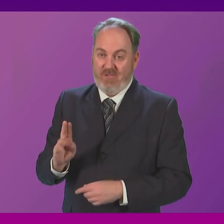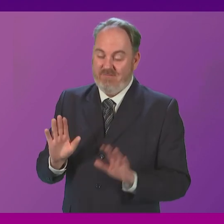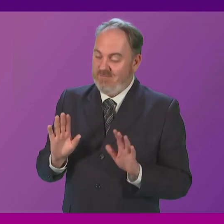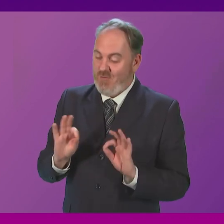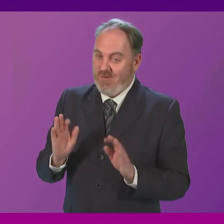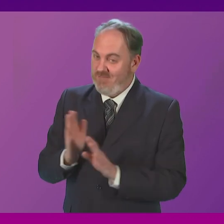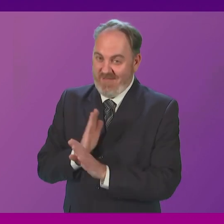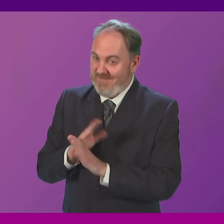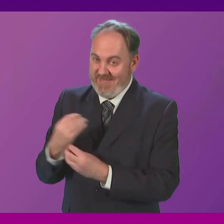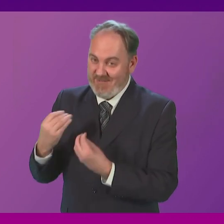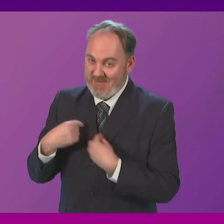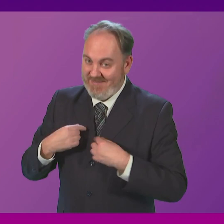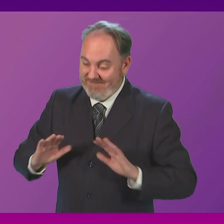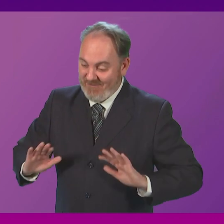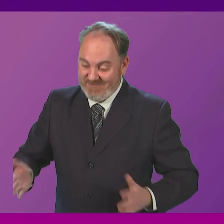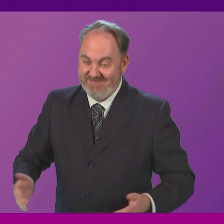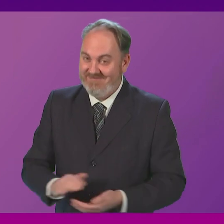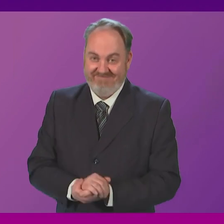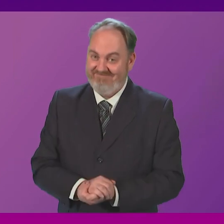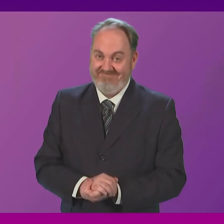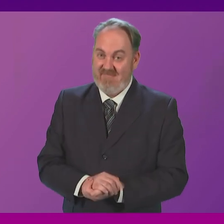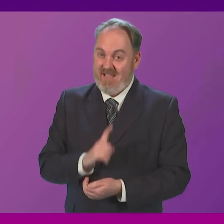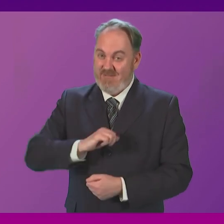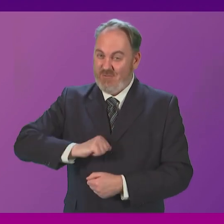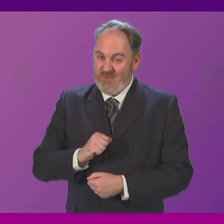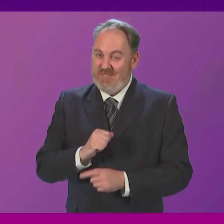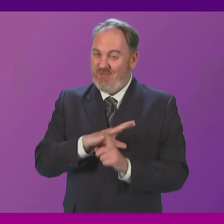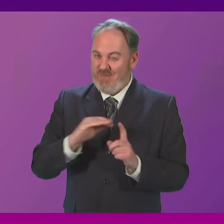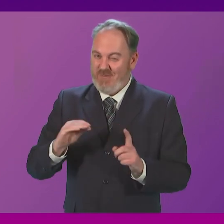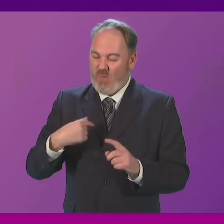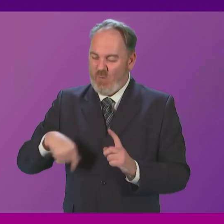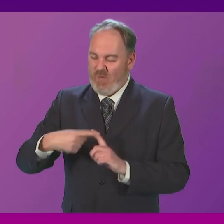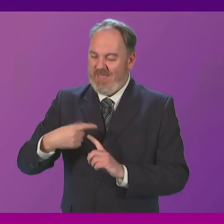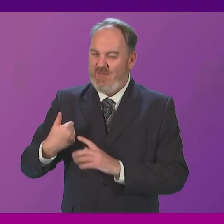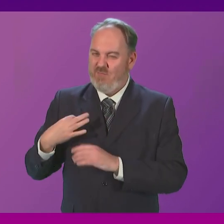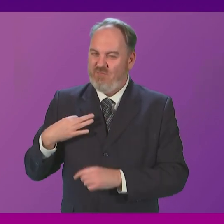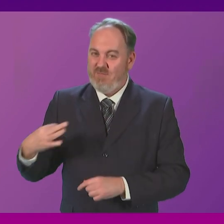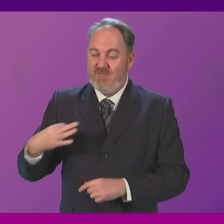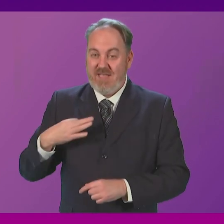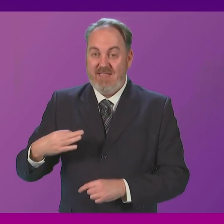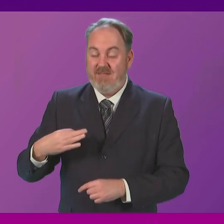Increasingly, it is the Scottish Conservatives who represent the values of working Scotland in the Parliament.